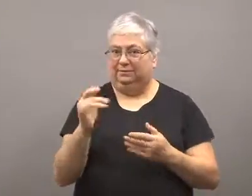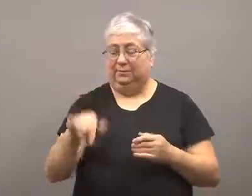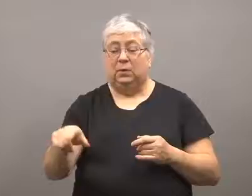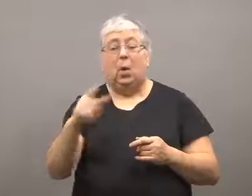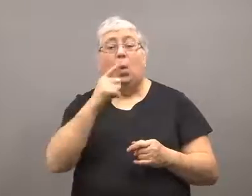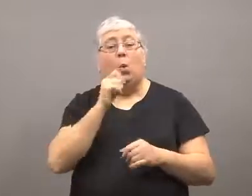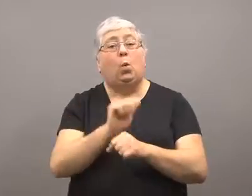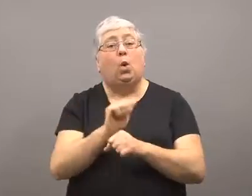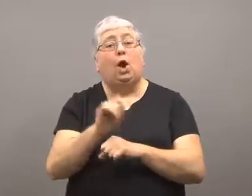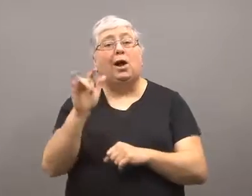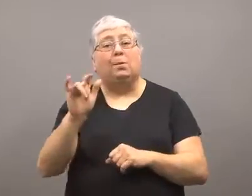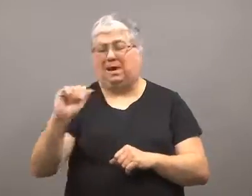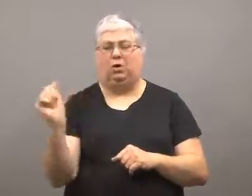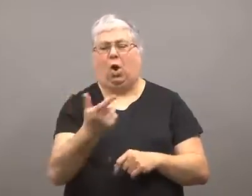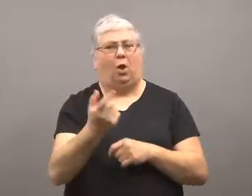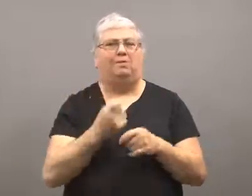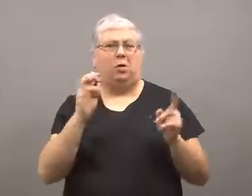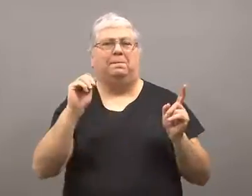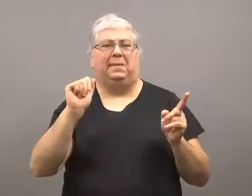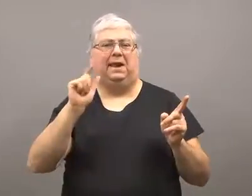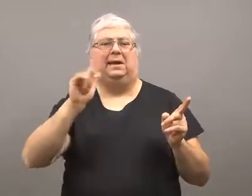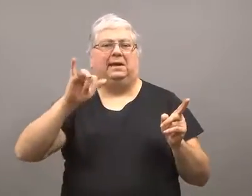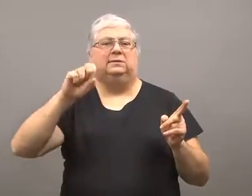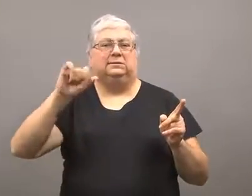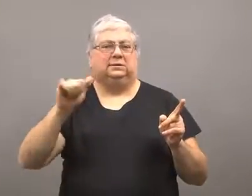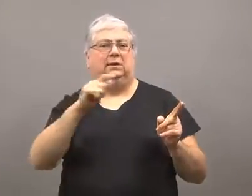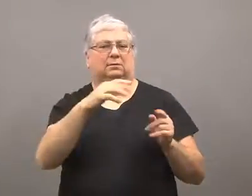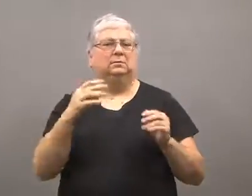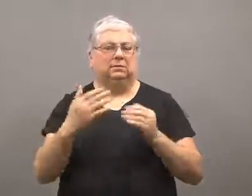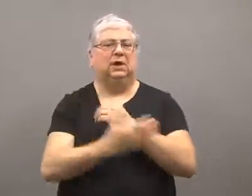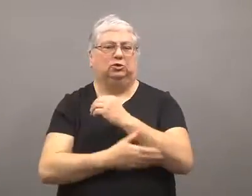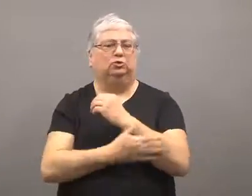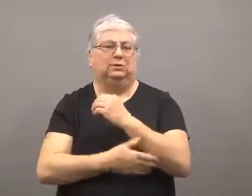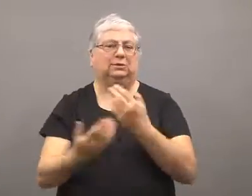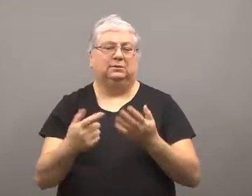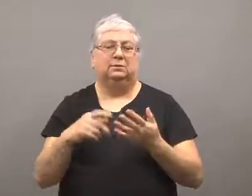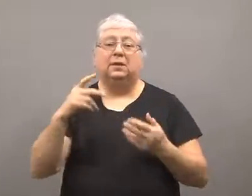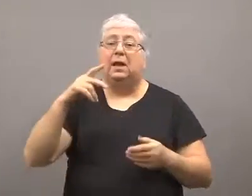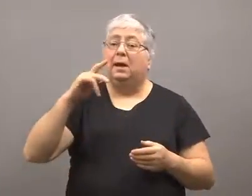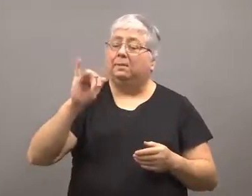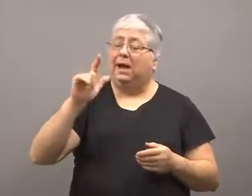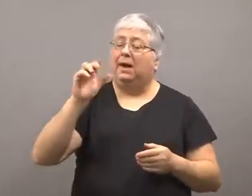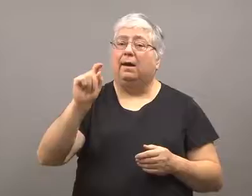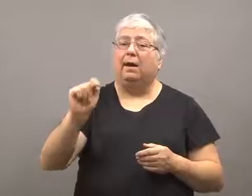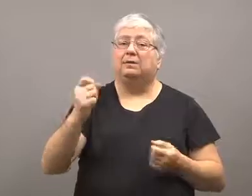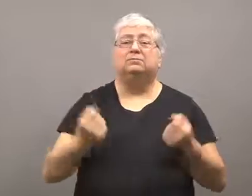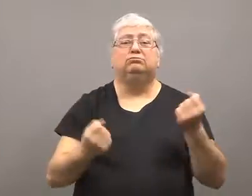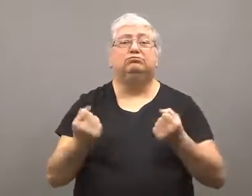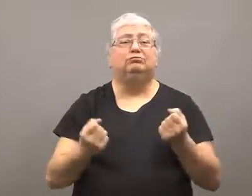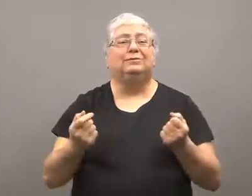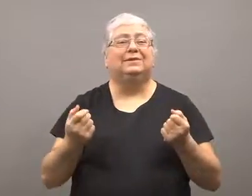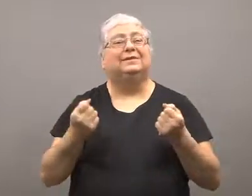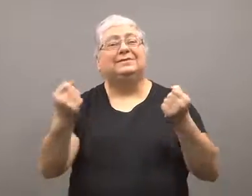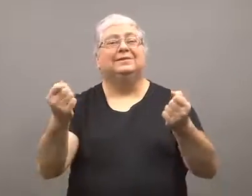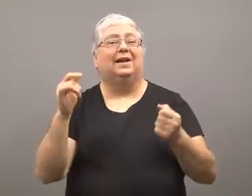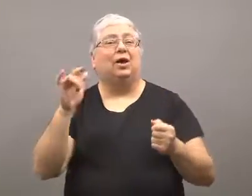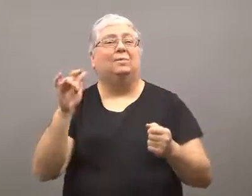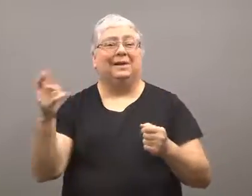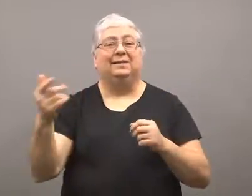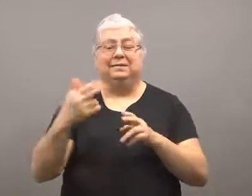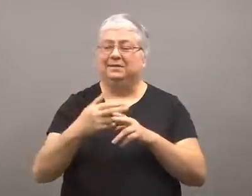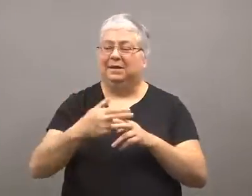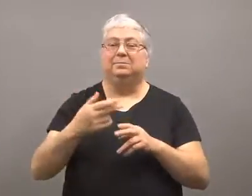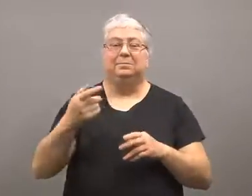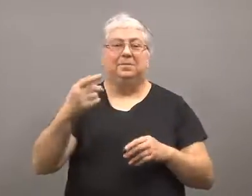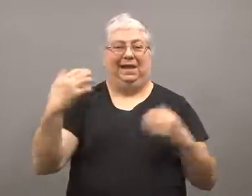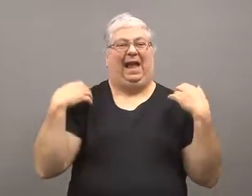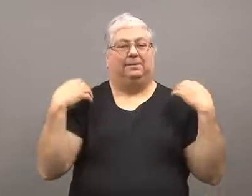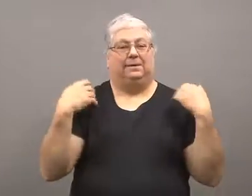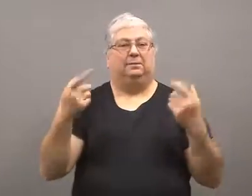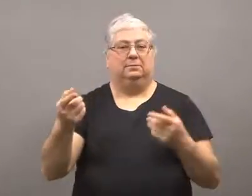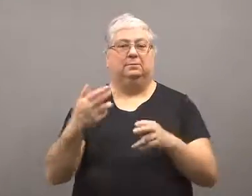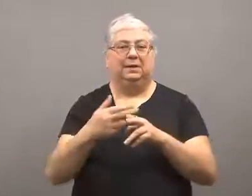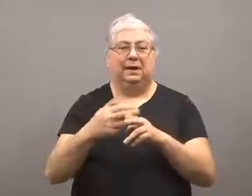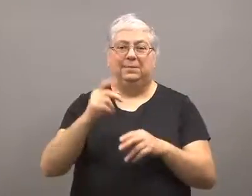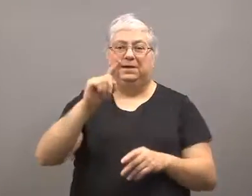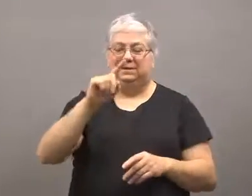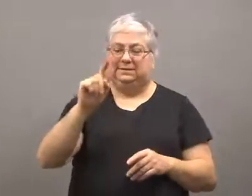All the crew members were Malaysian.